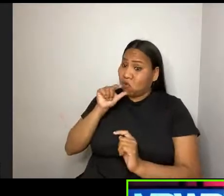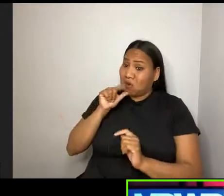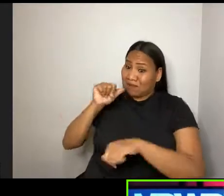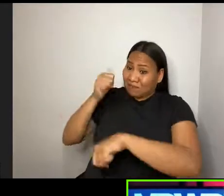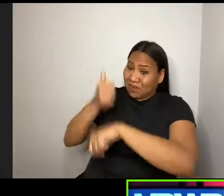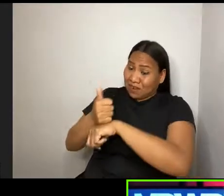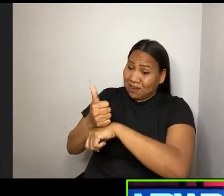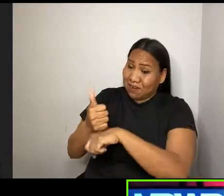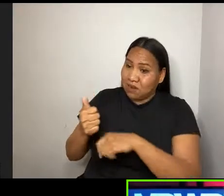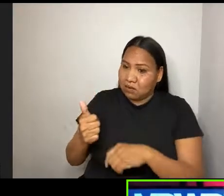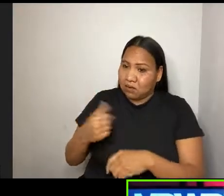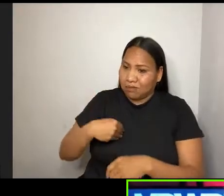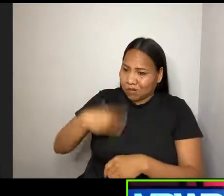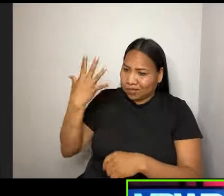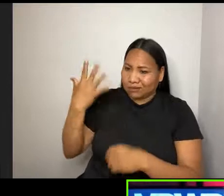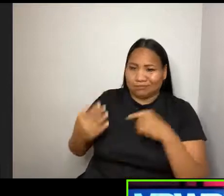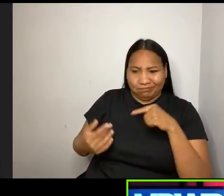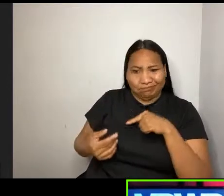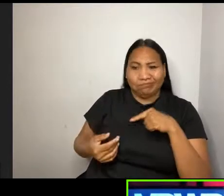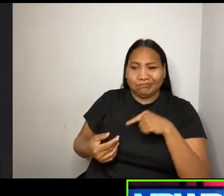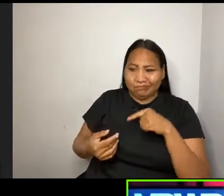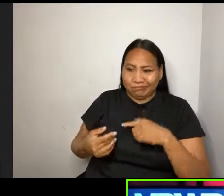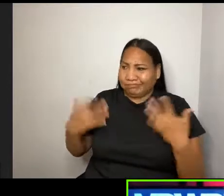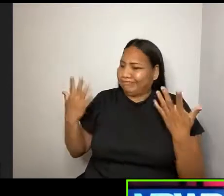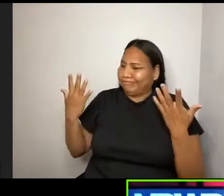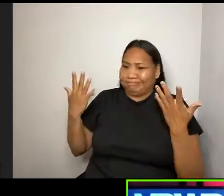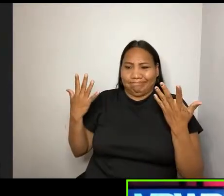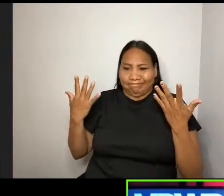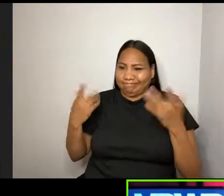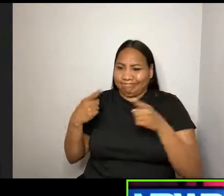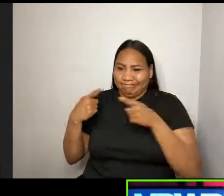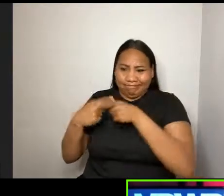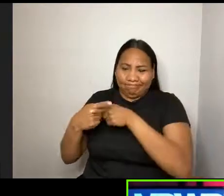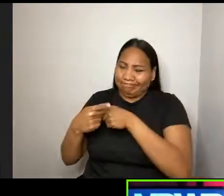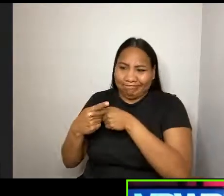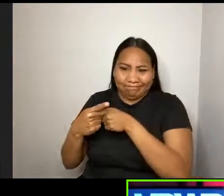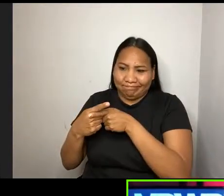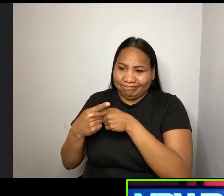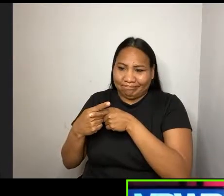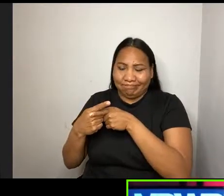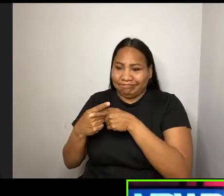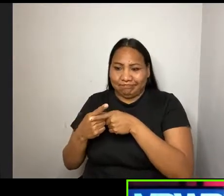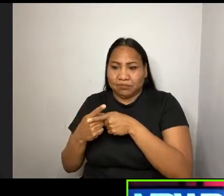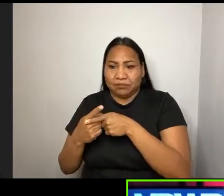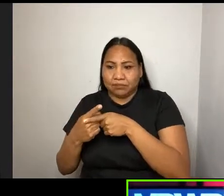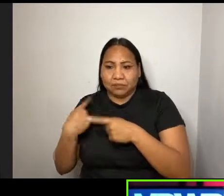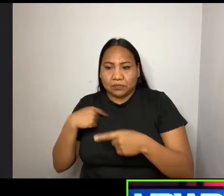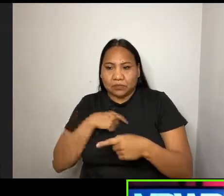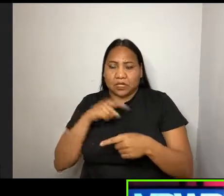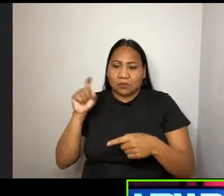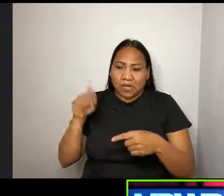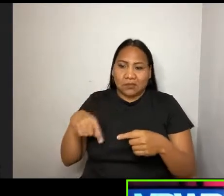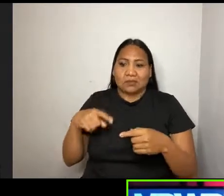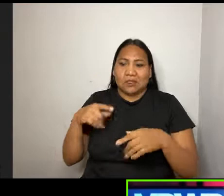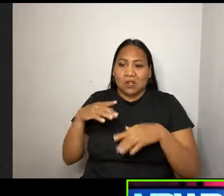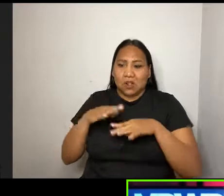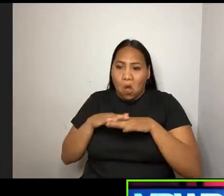We need to have support for non-profit organizations that were founded by people of